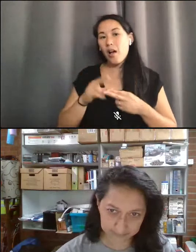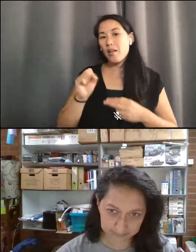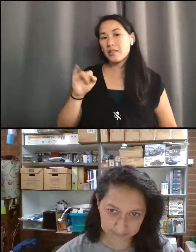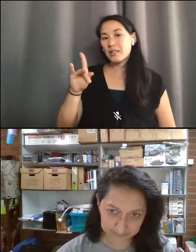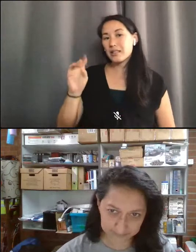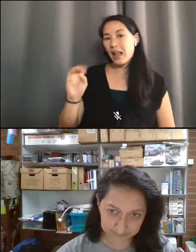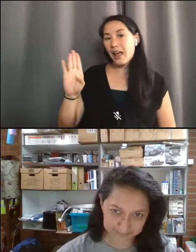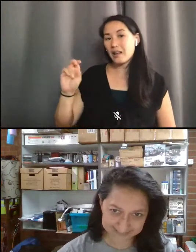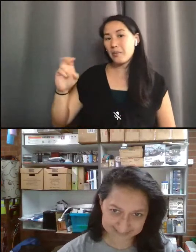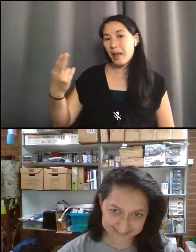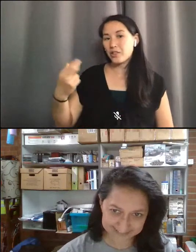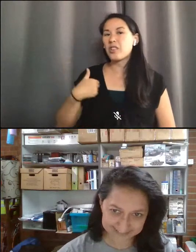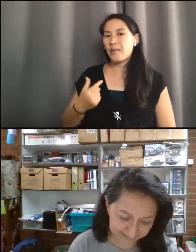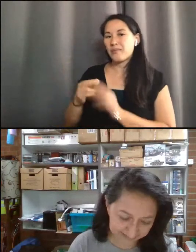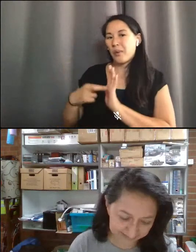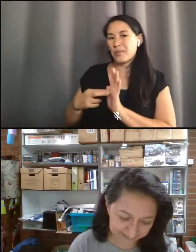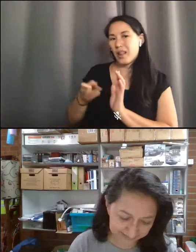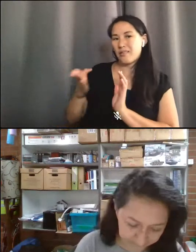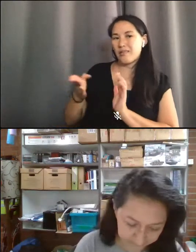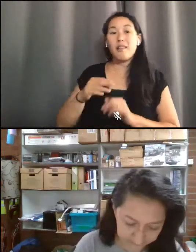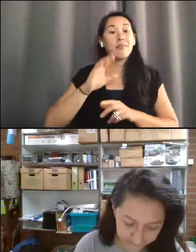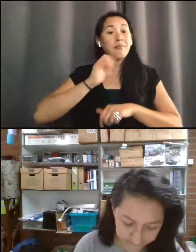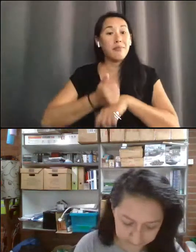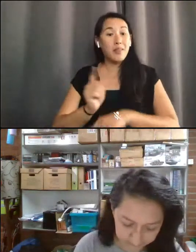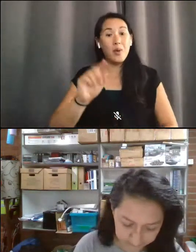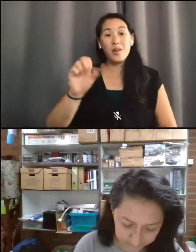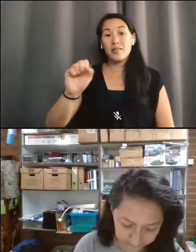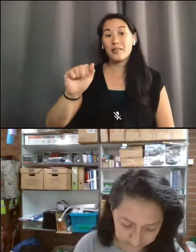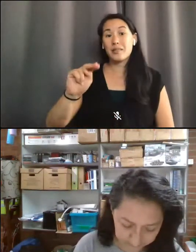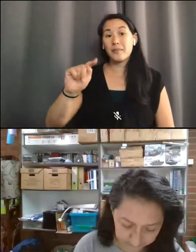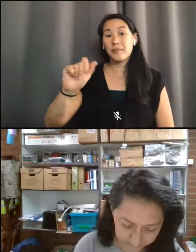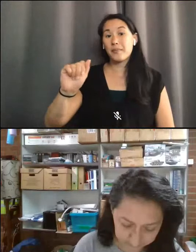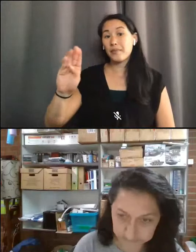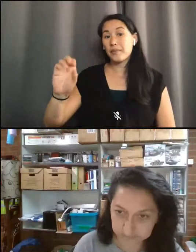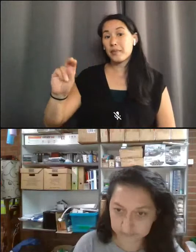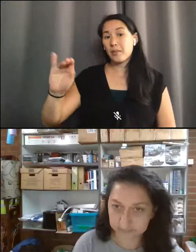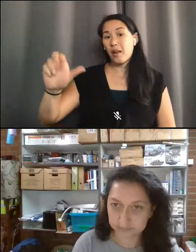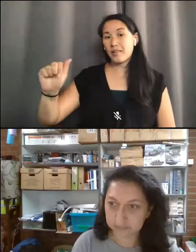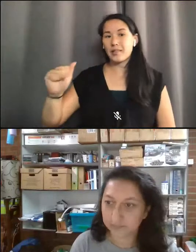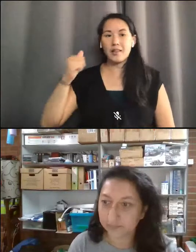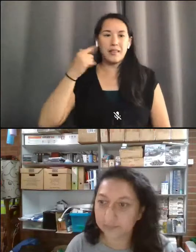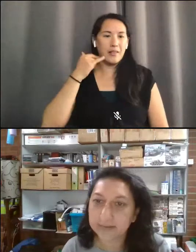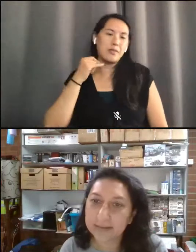here today um they're in santa monica um california or los angeles santa monica um so yeah